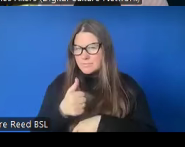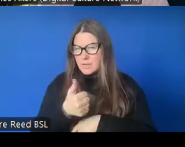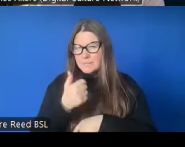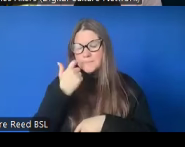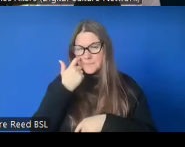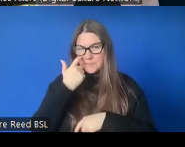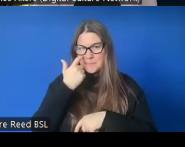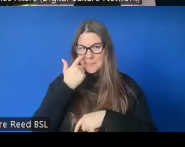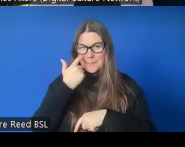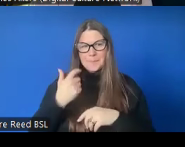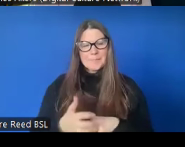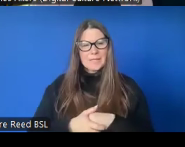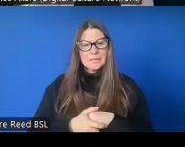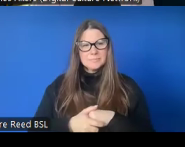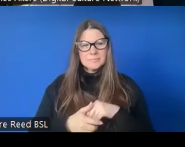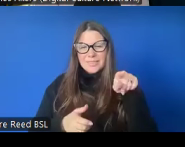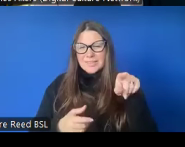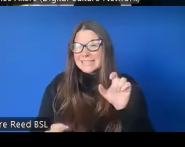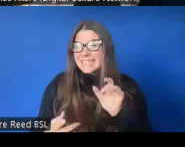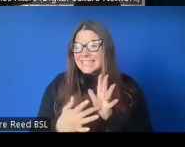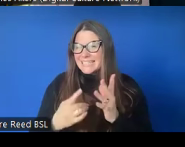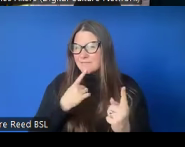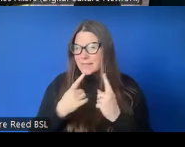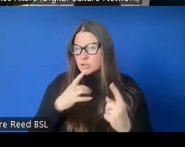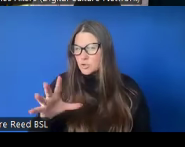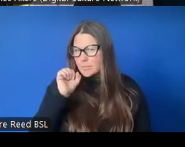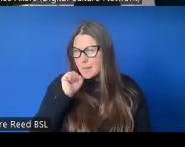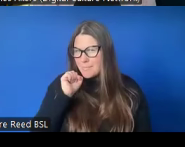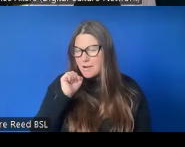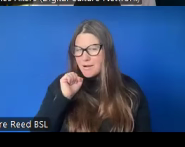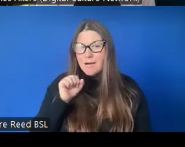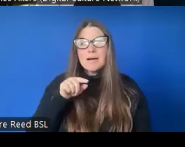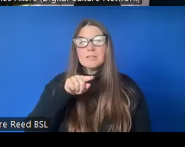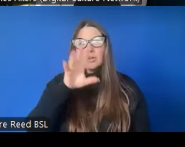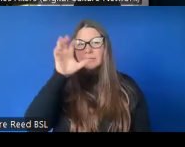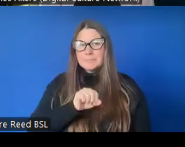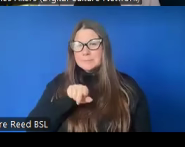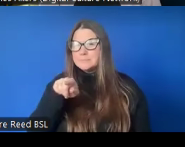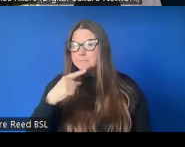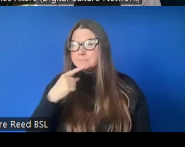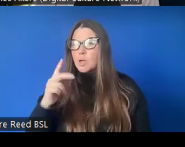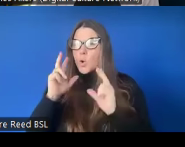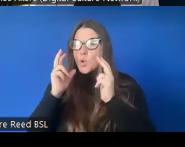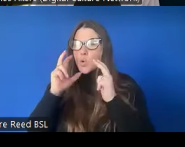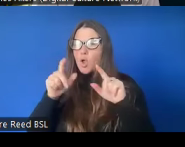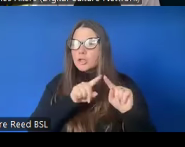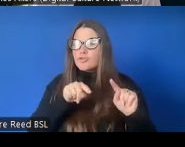Hopefully that's helpful for you. I mentioned Google Trends there and Google Trends is free.